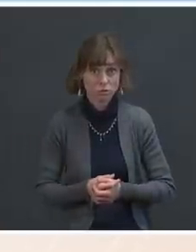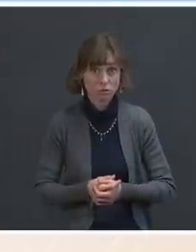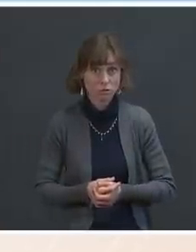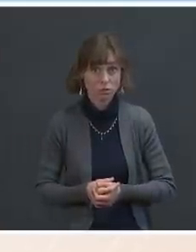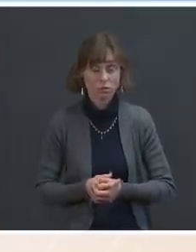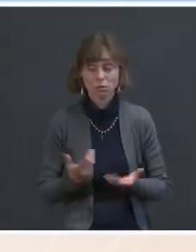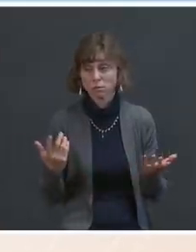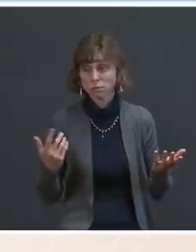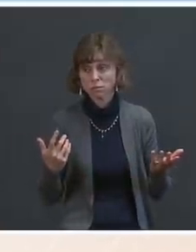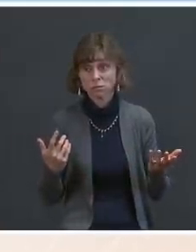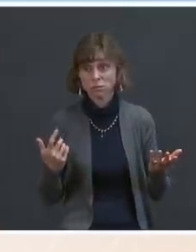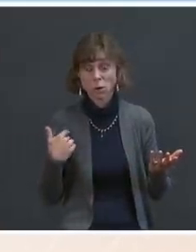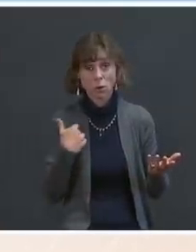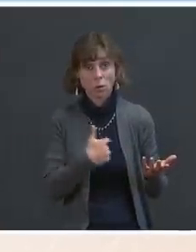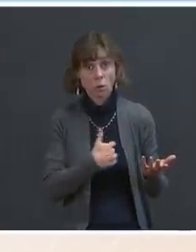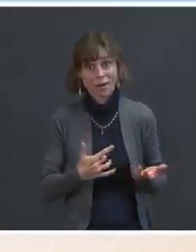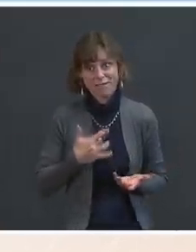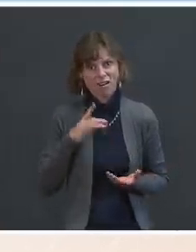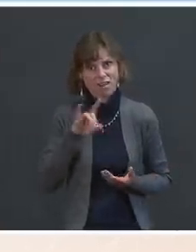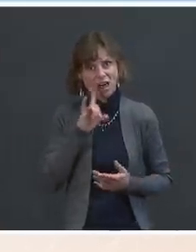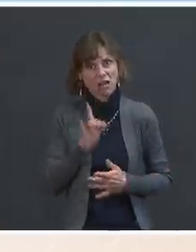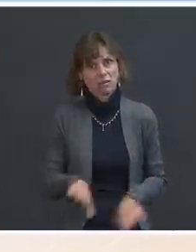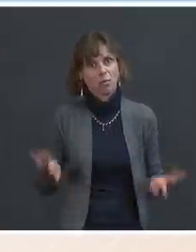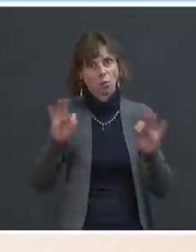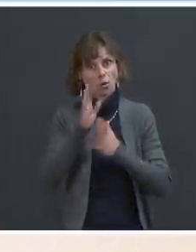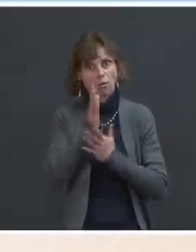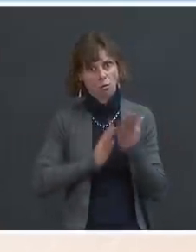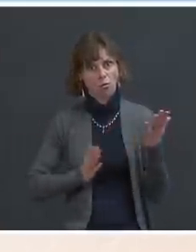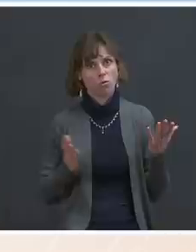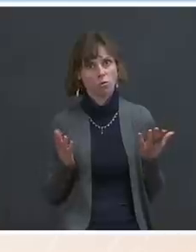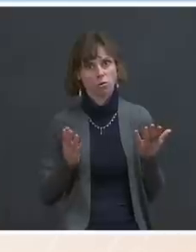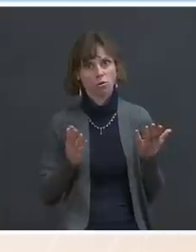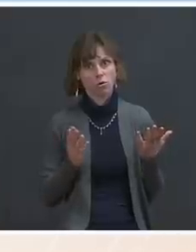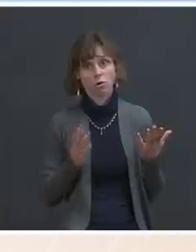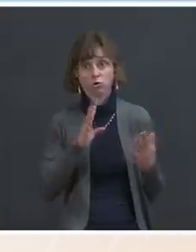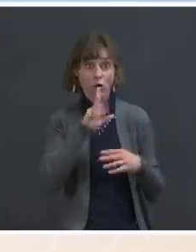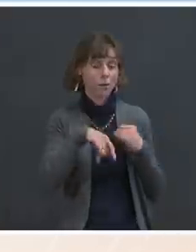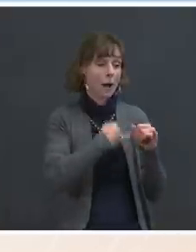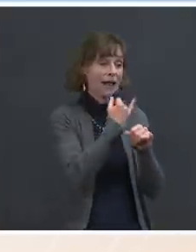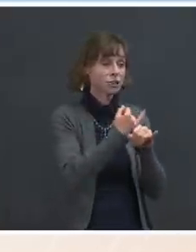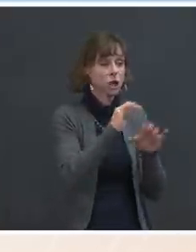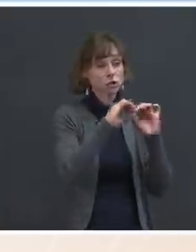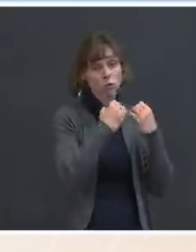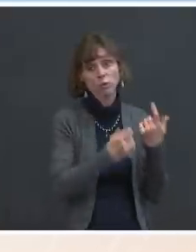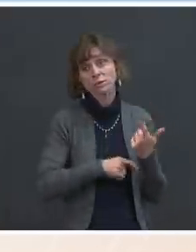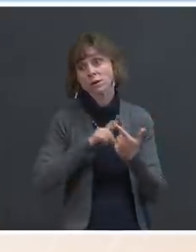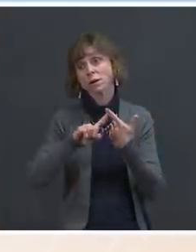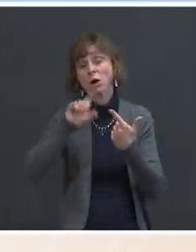that that's really an important element to this. We talked about international organizations, governments, NGOs.